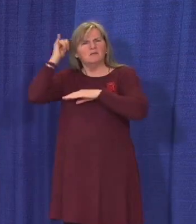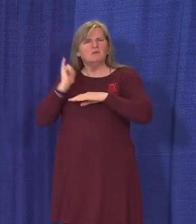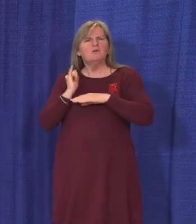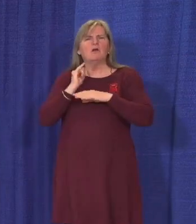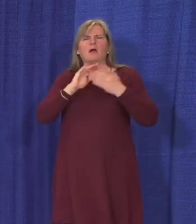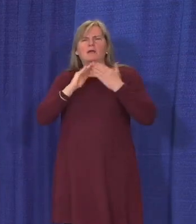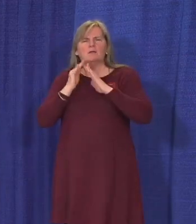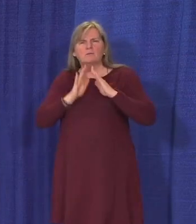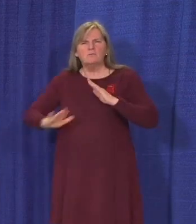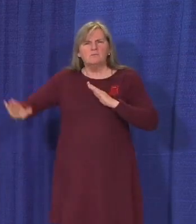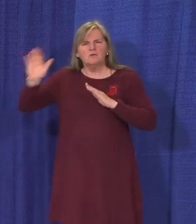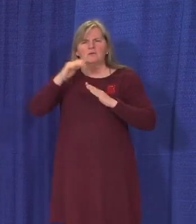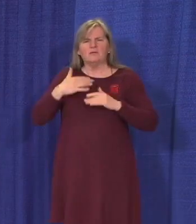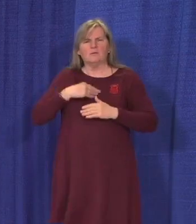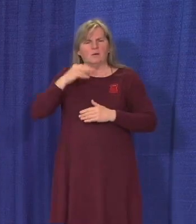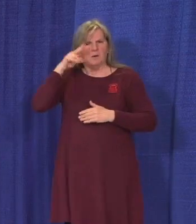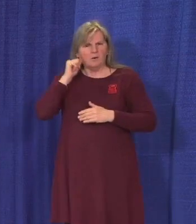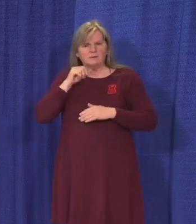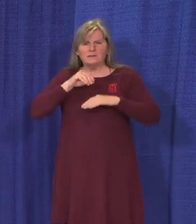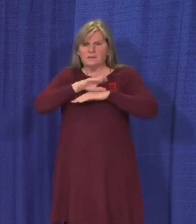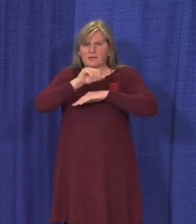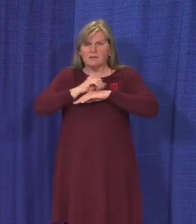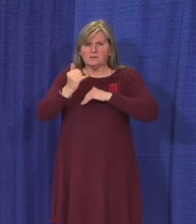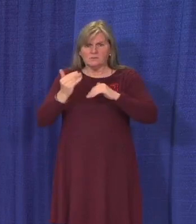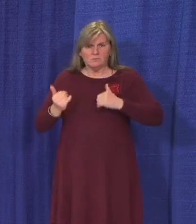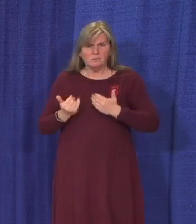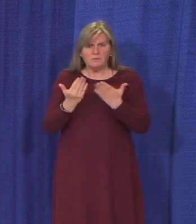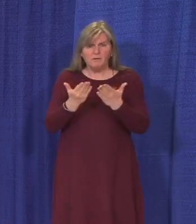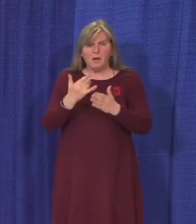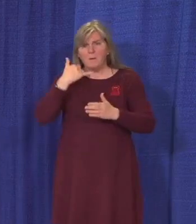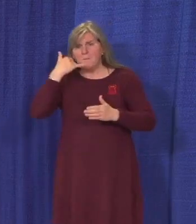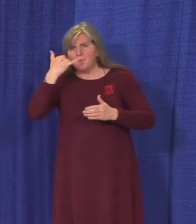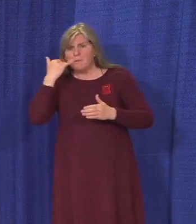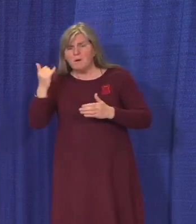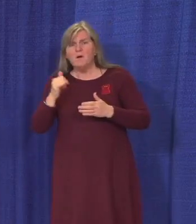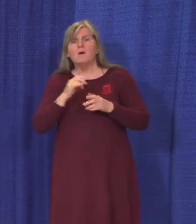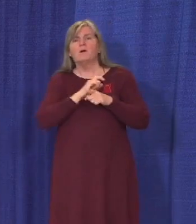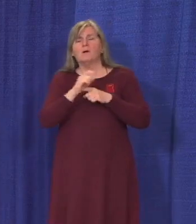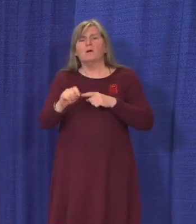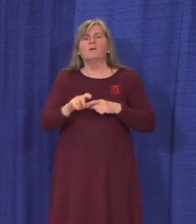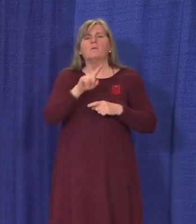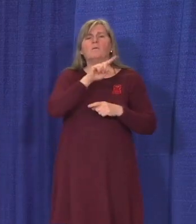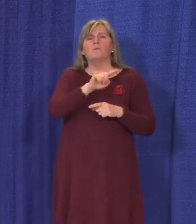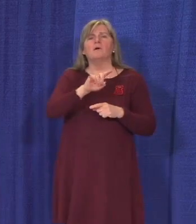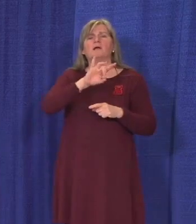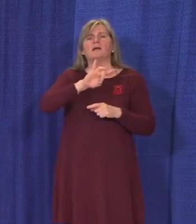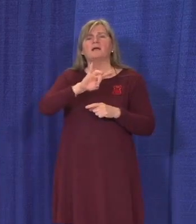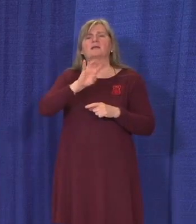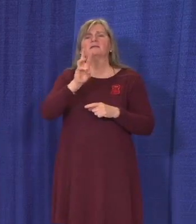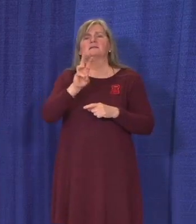impacts. For those of you in need of mental health supports you are not alone and resources are